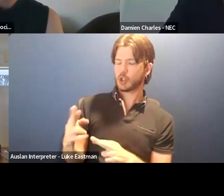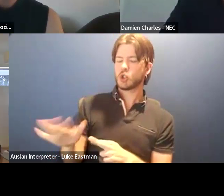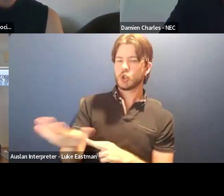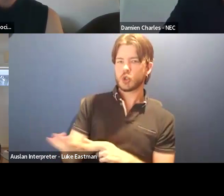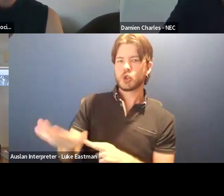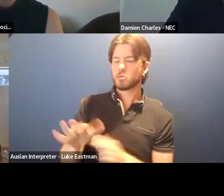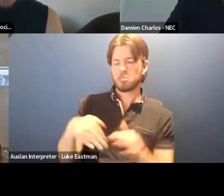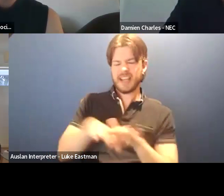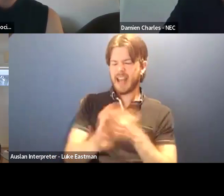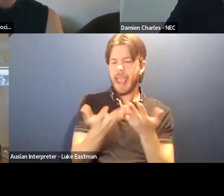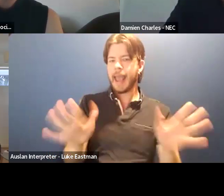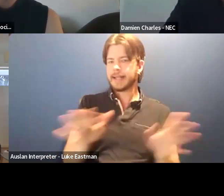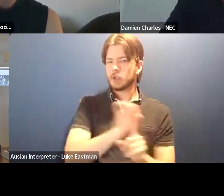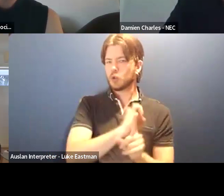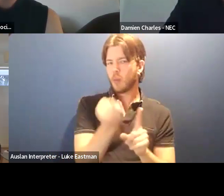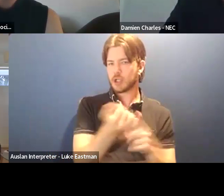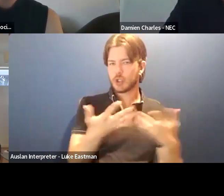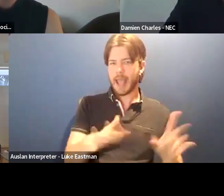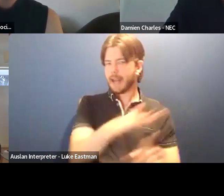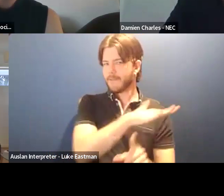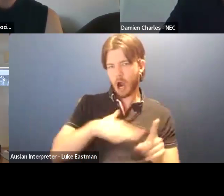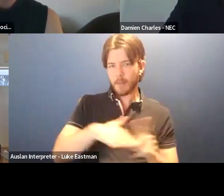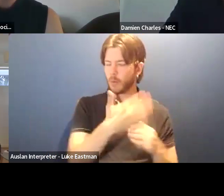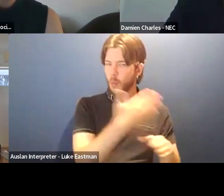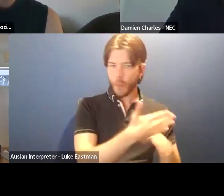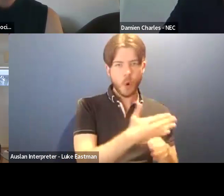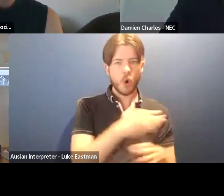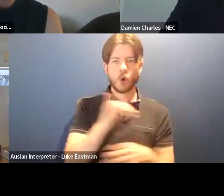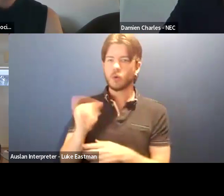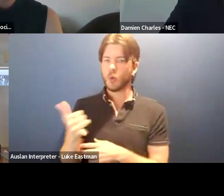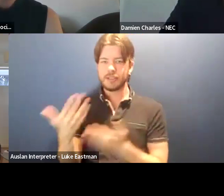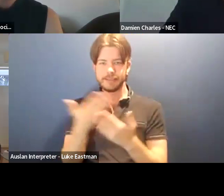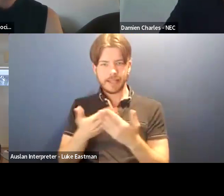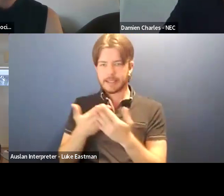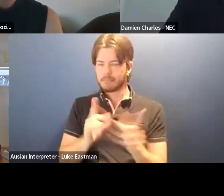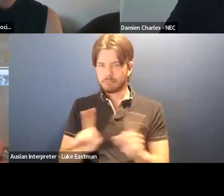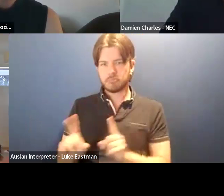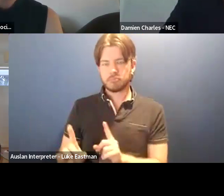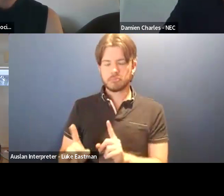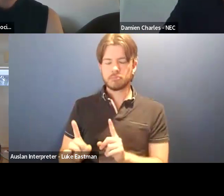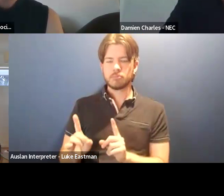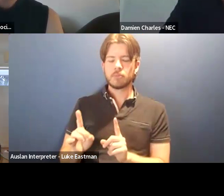workplace based experience and I'm